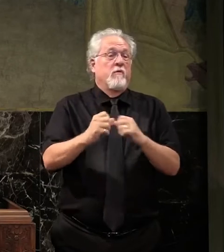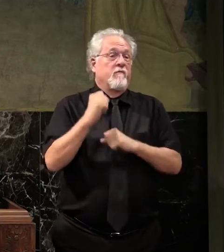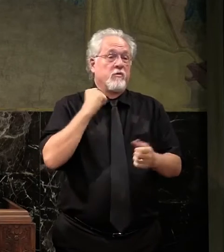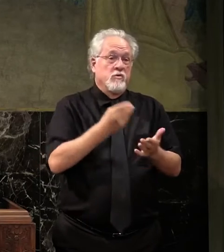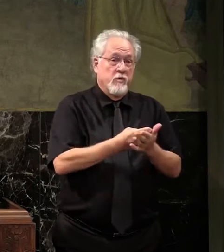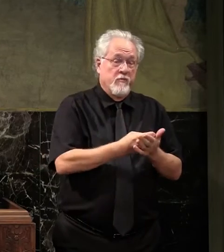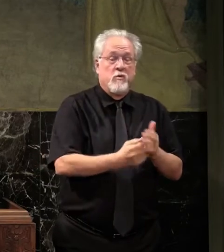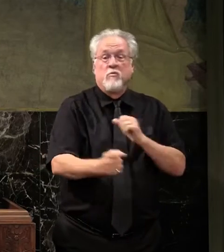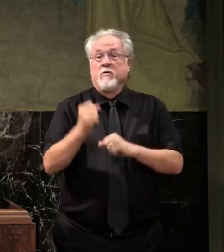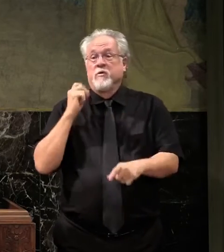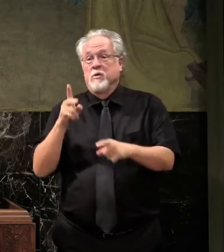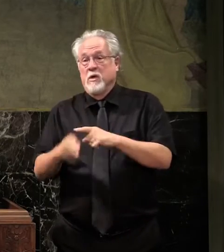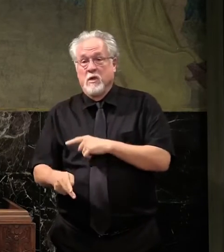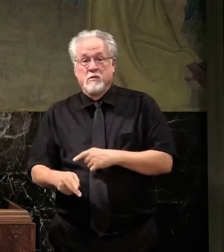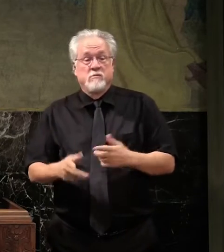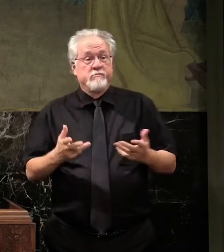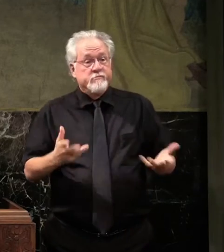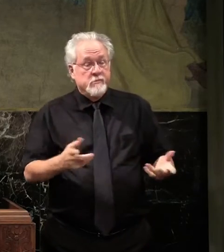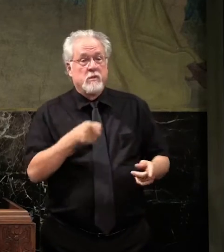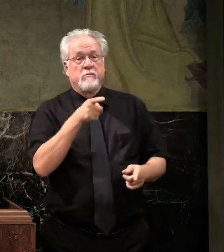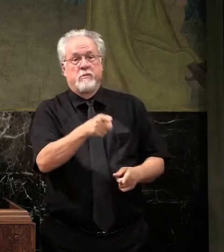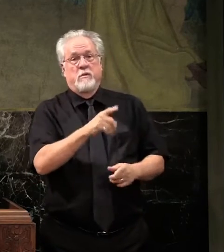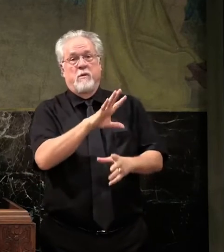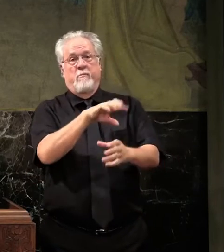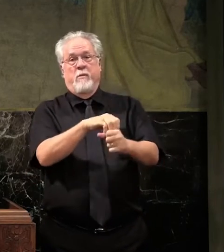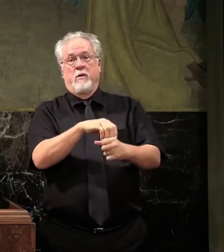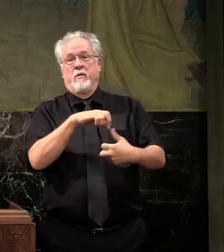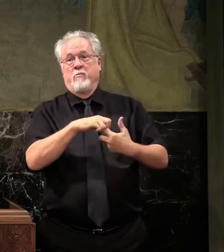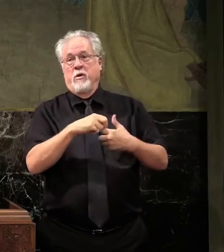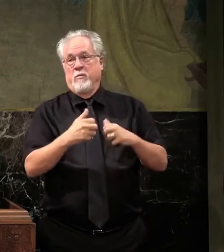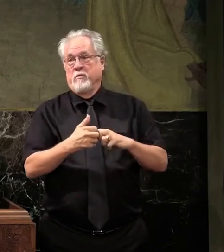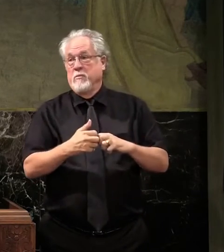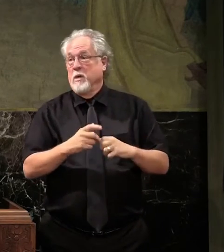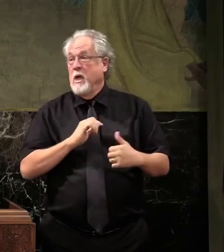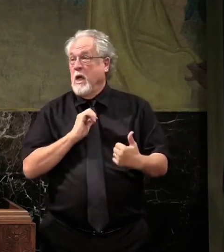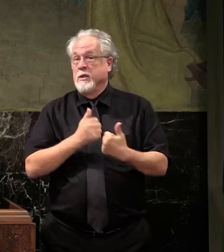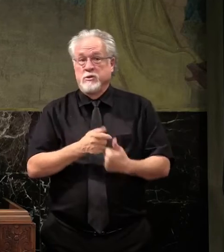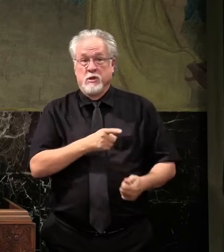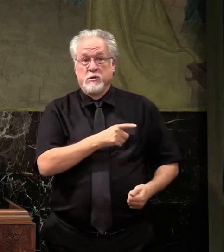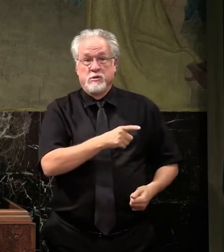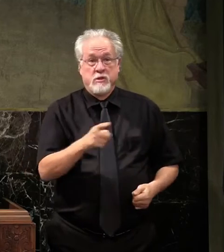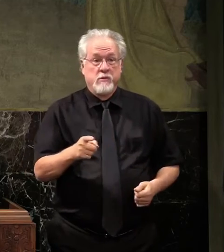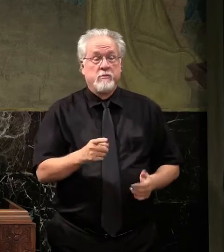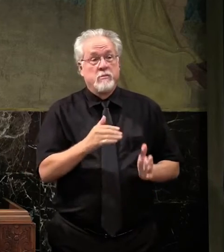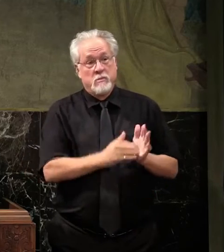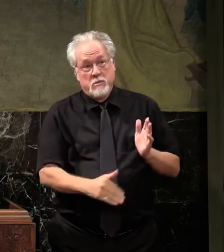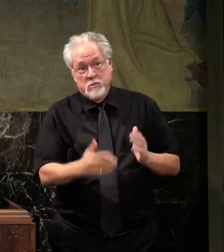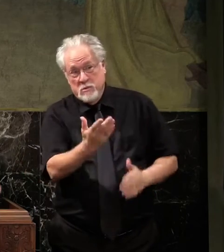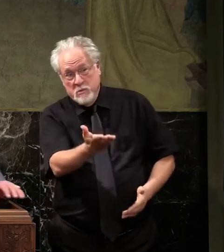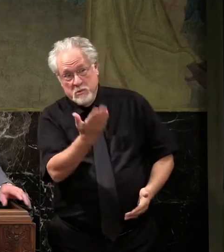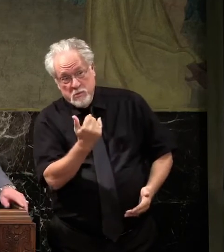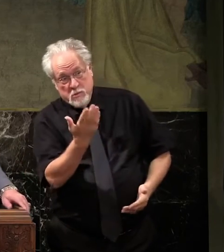they by definition were certainly part of the problem. So I challenged them time and again to offer their own plans to address the